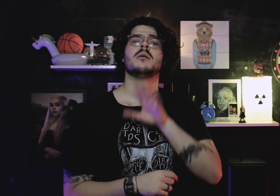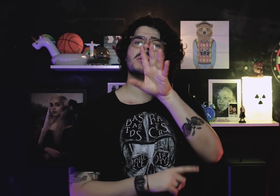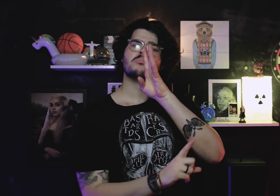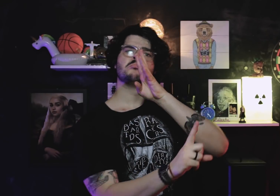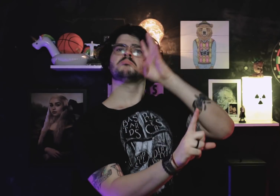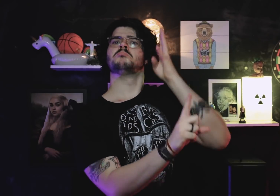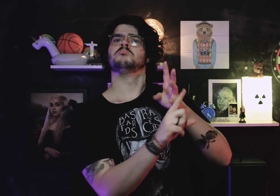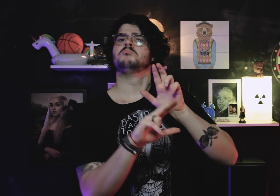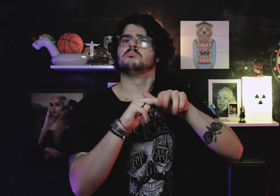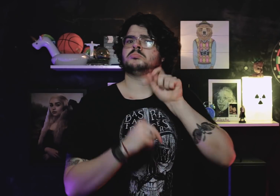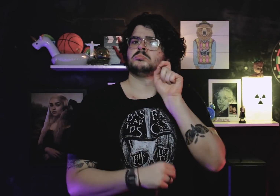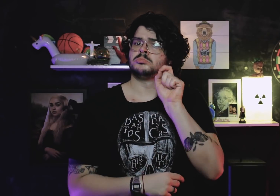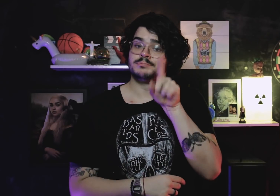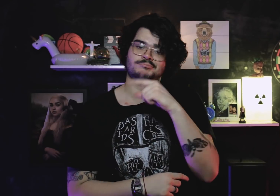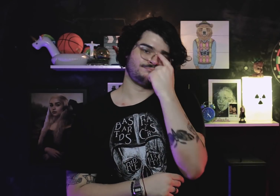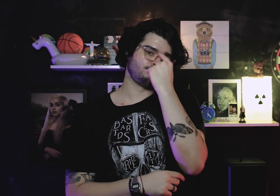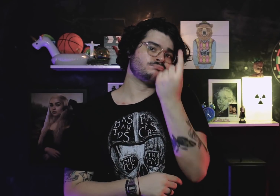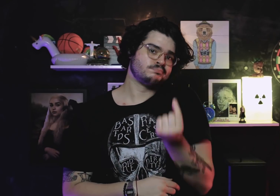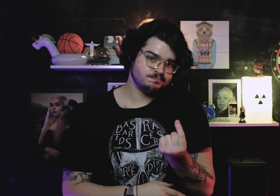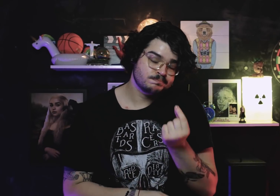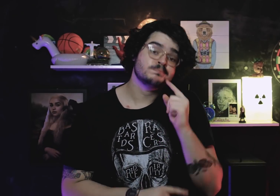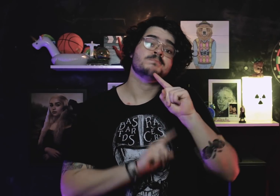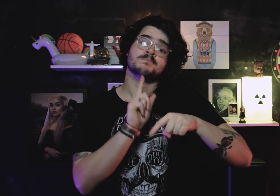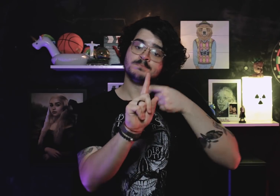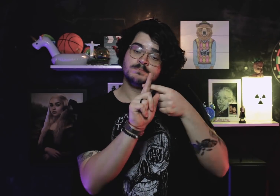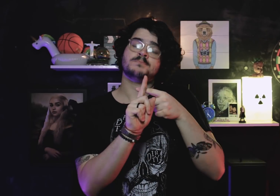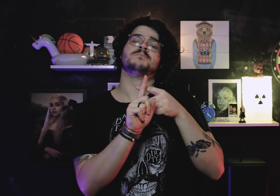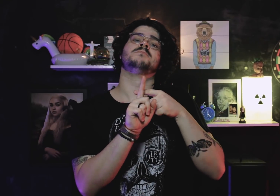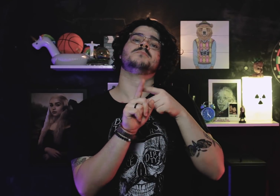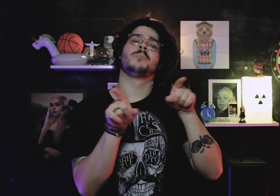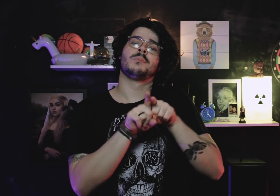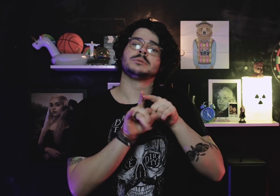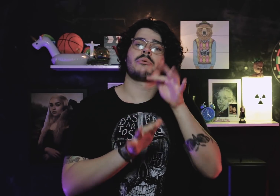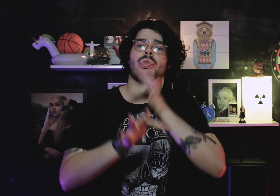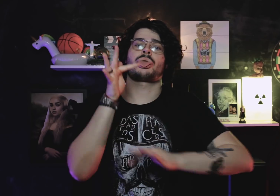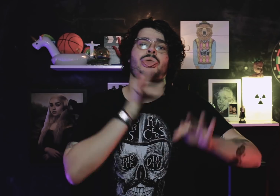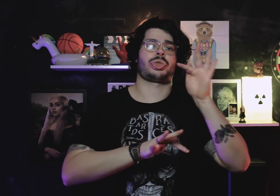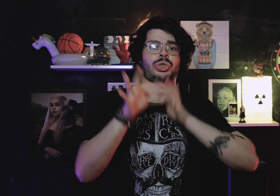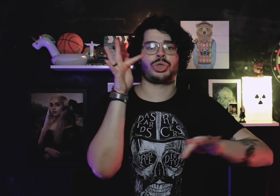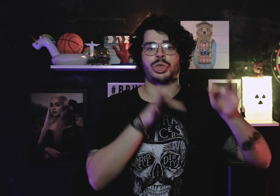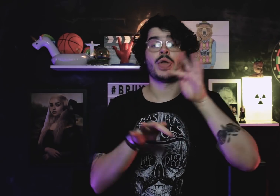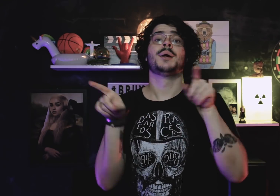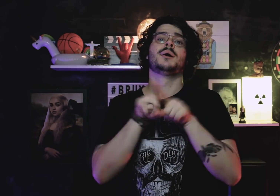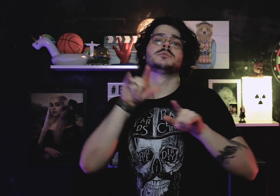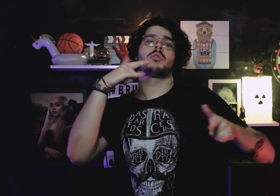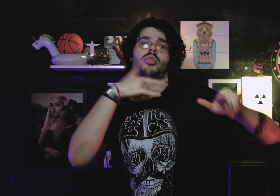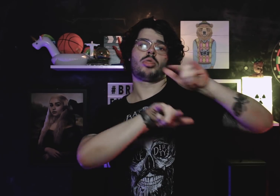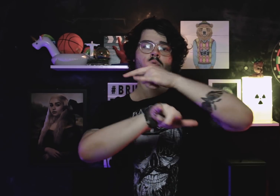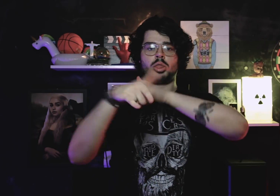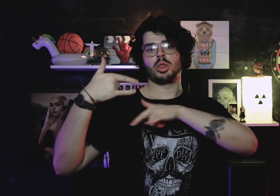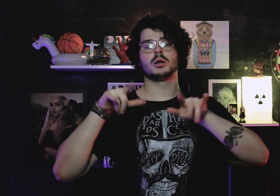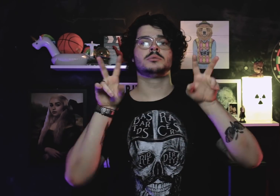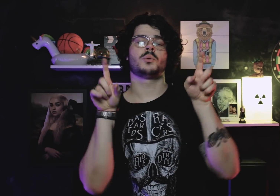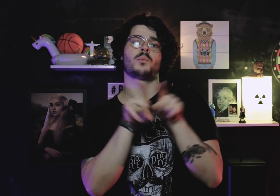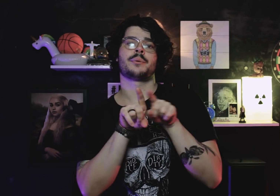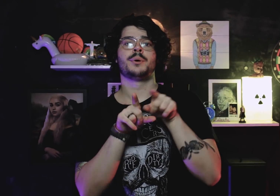she was accused of being a witch for her gossiping, promiscuous stance